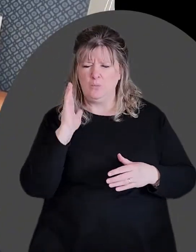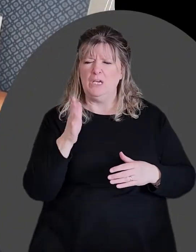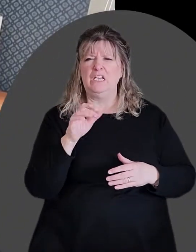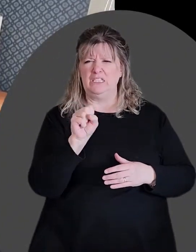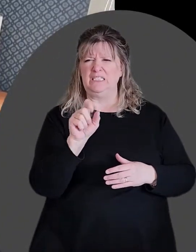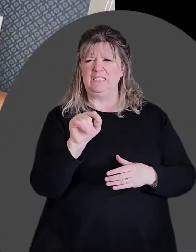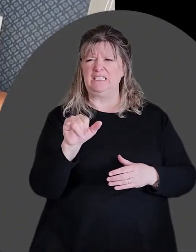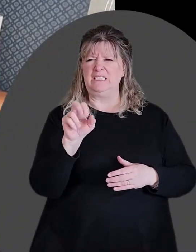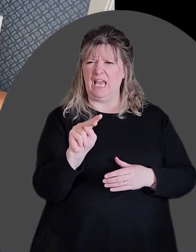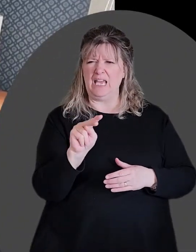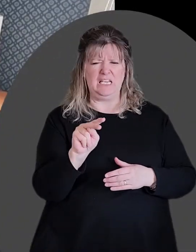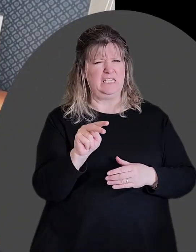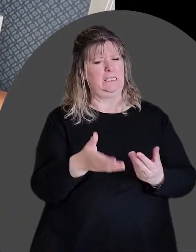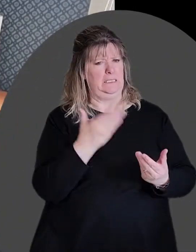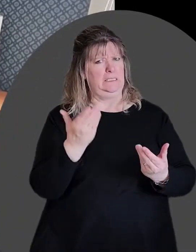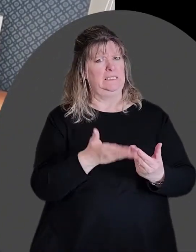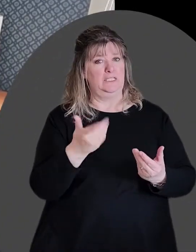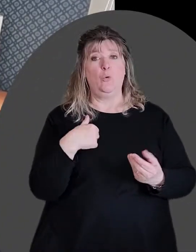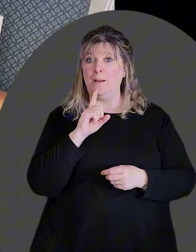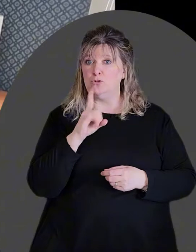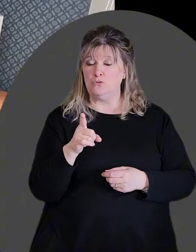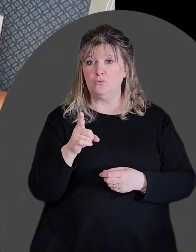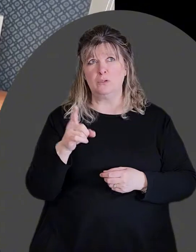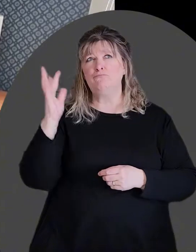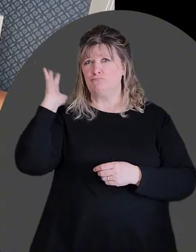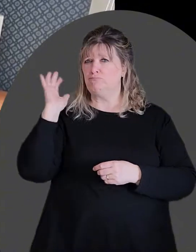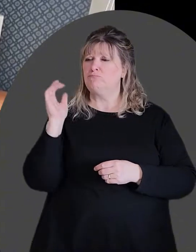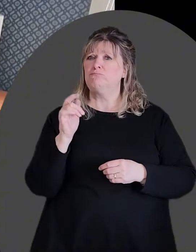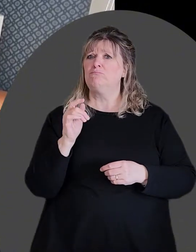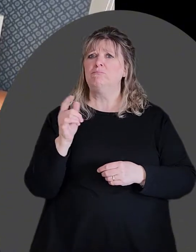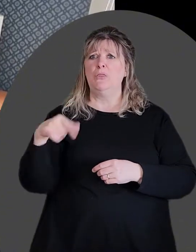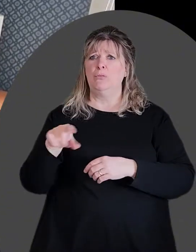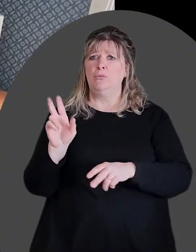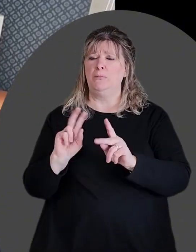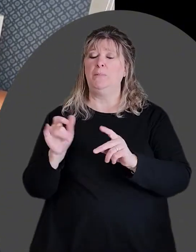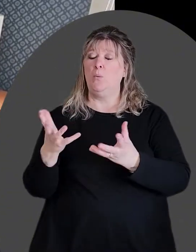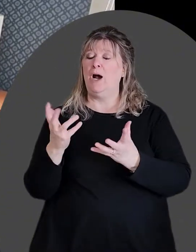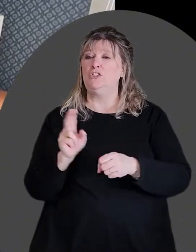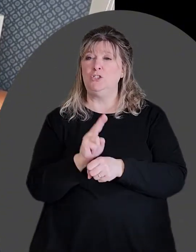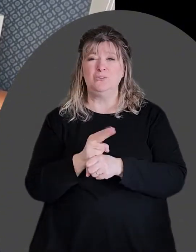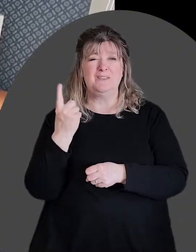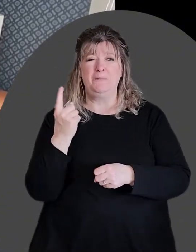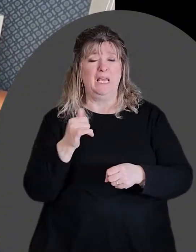so I'm sure that they wanted to use something that would not stain and also